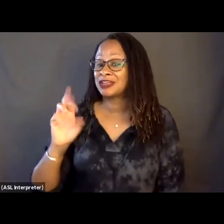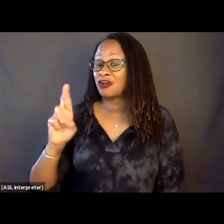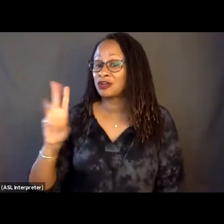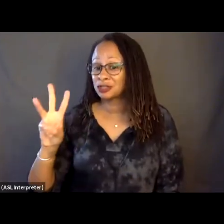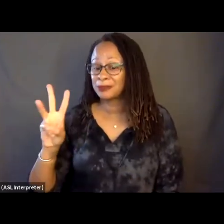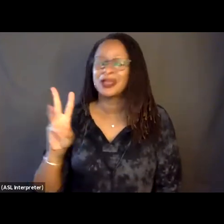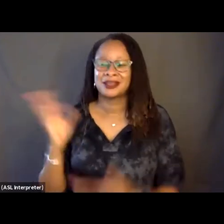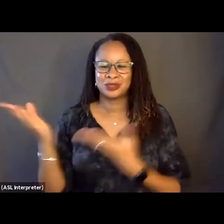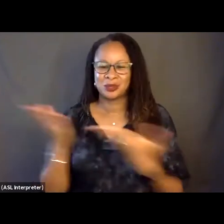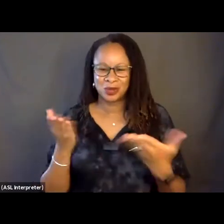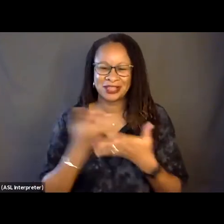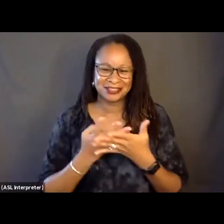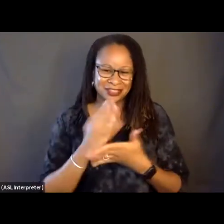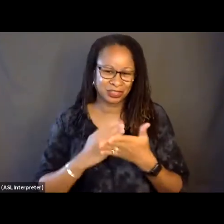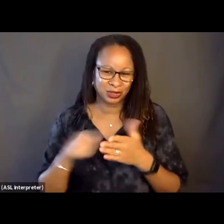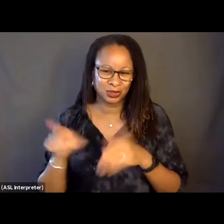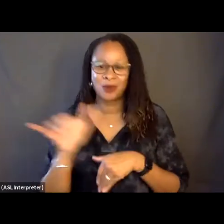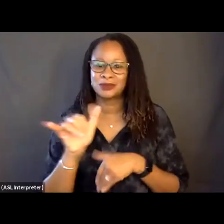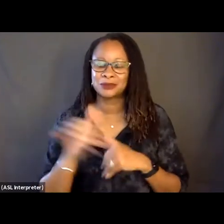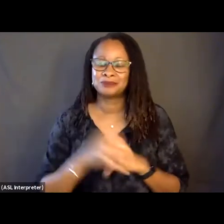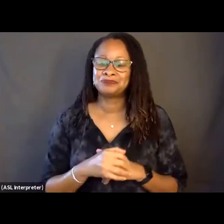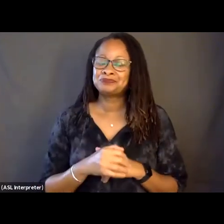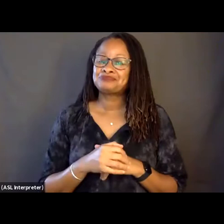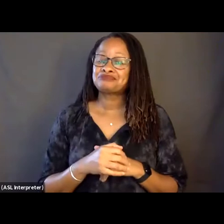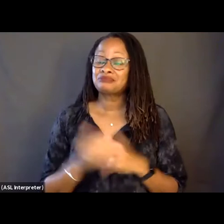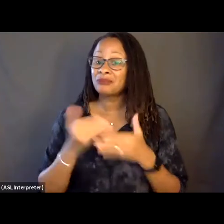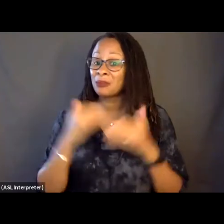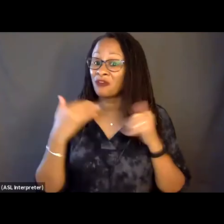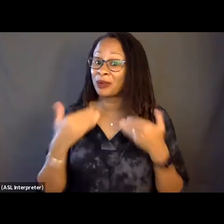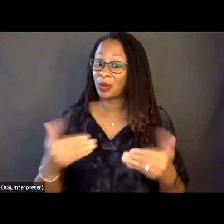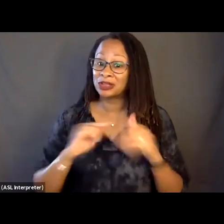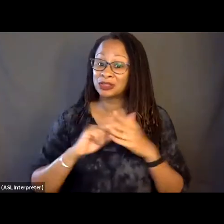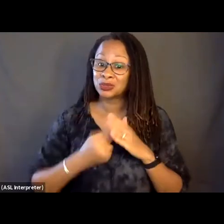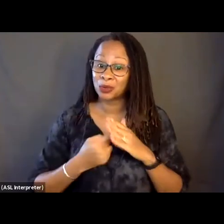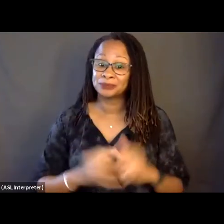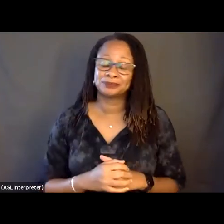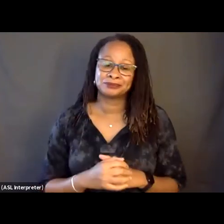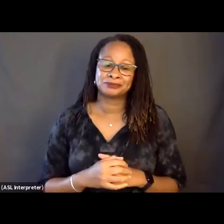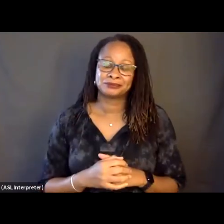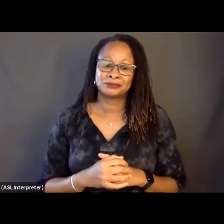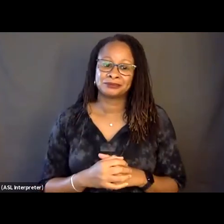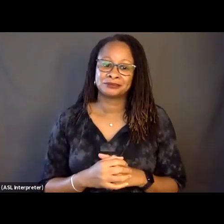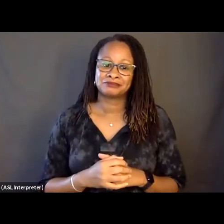Series to you, as well. Before we get started, just to inform you all,